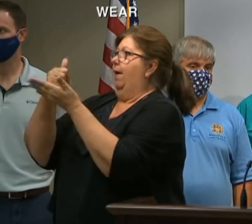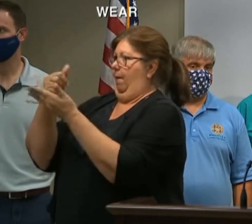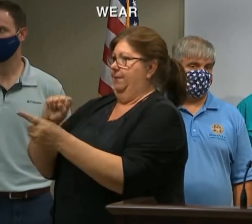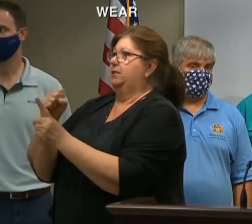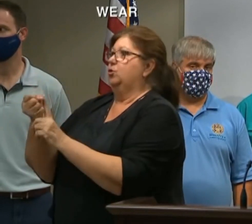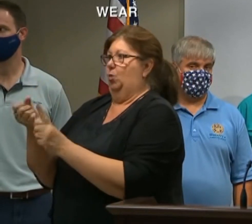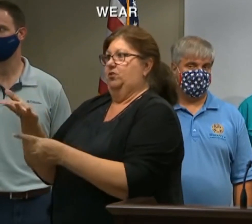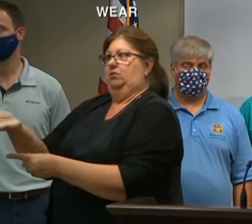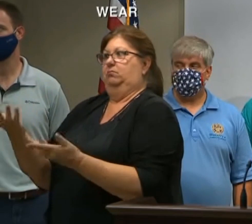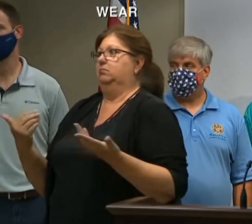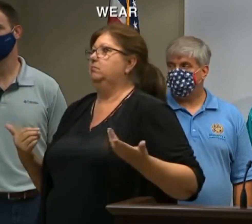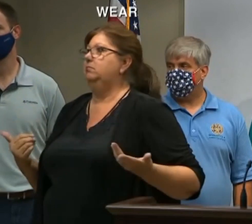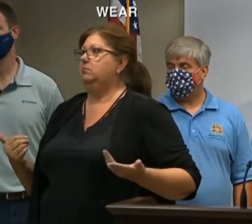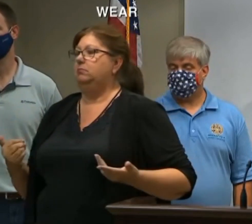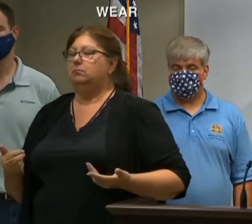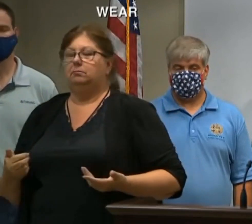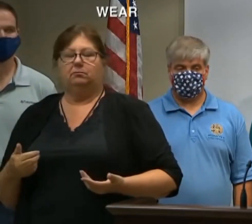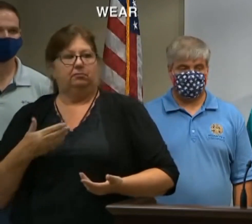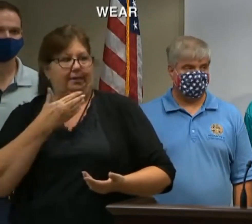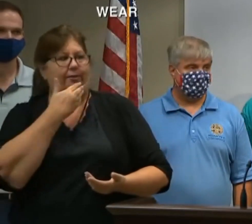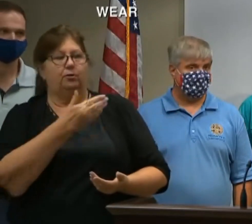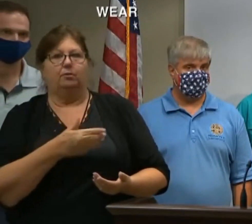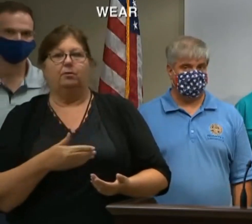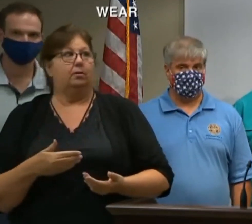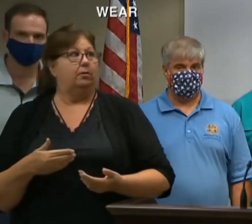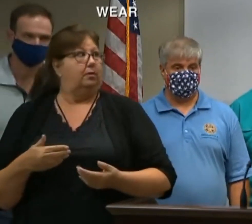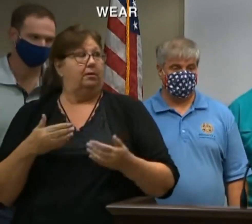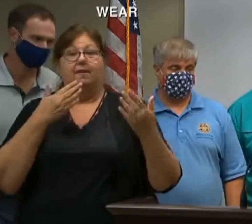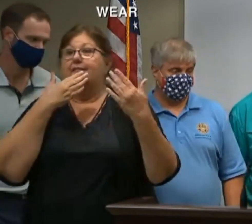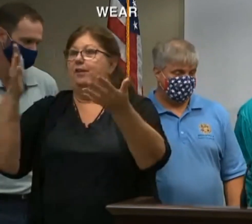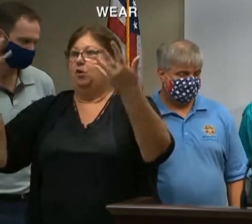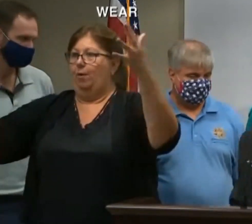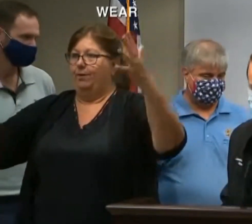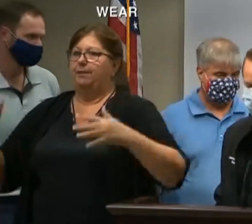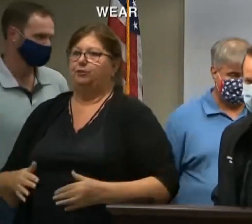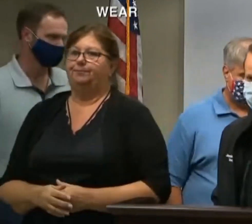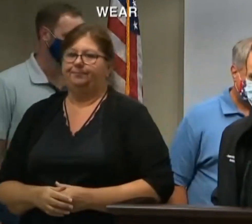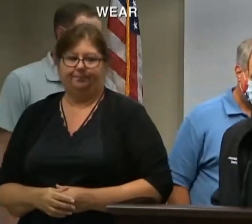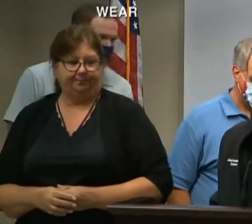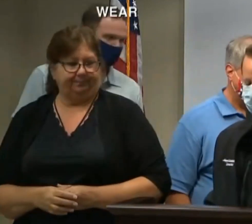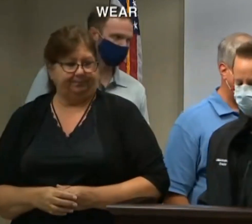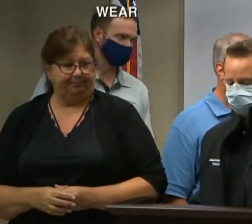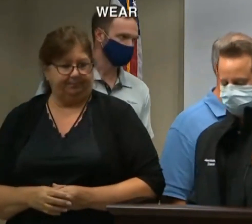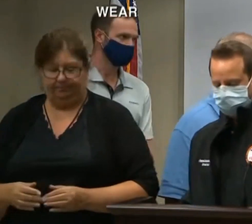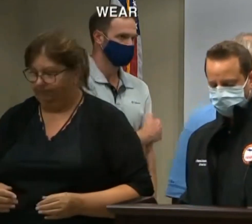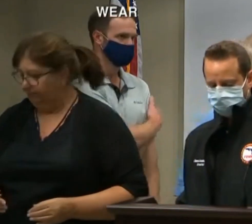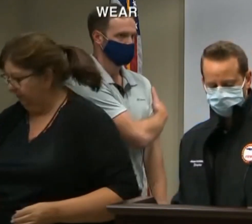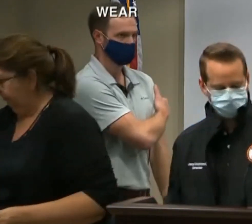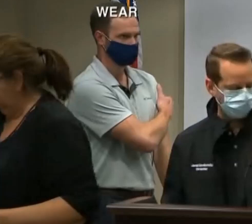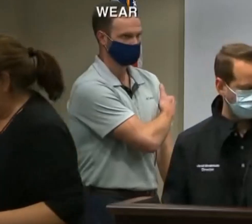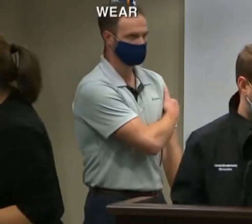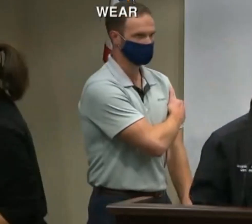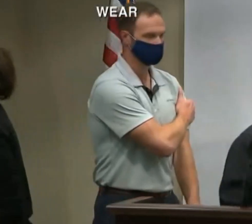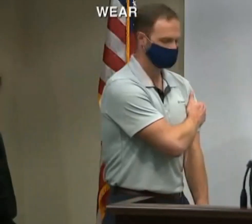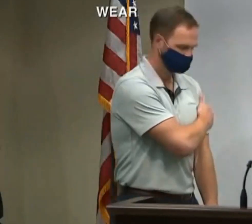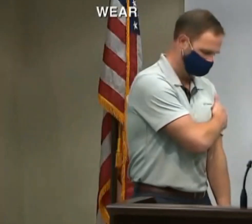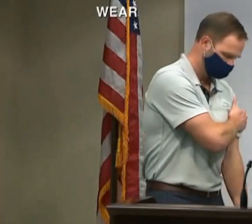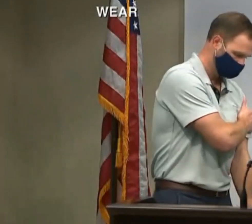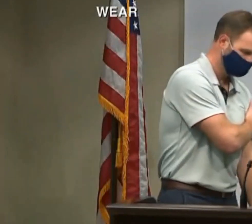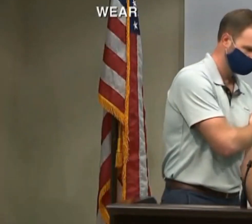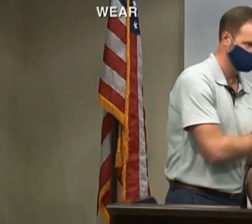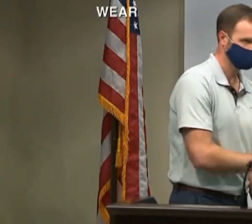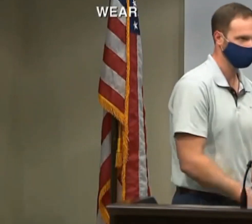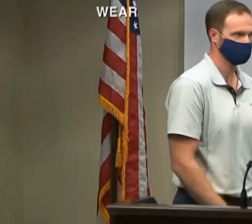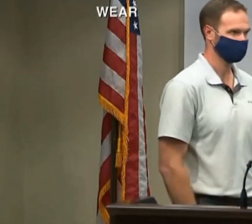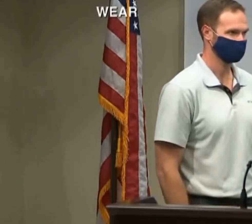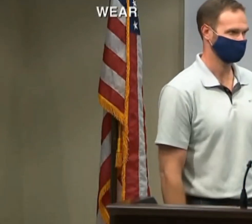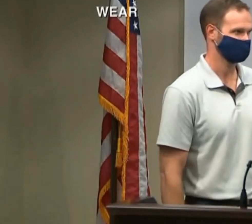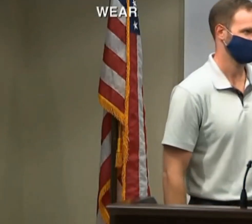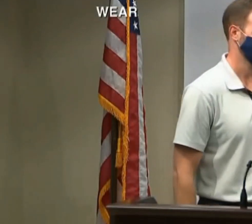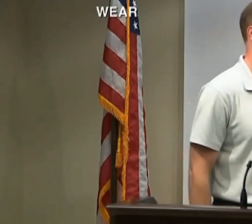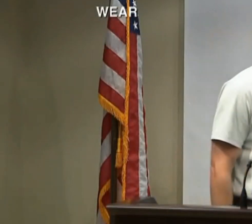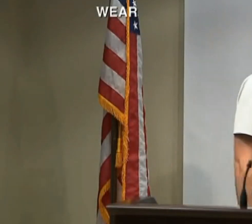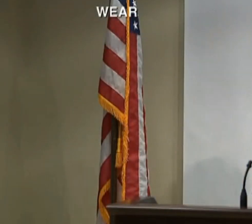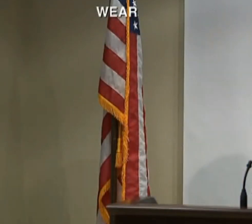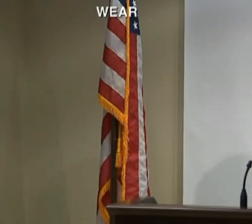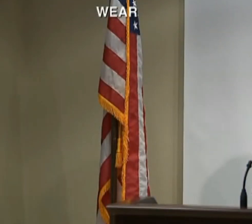there right thank you thank you very much